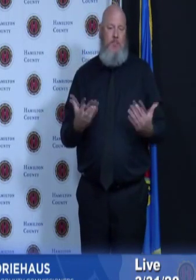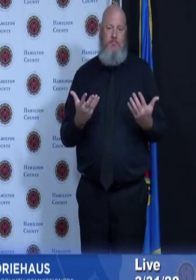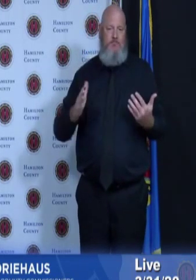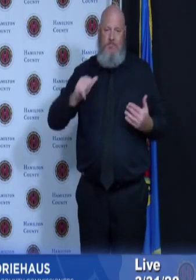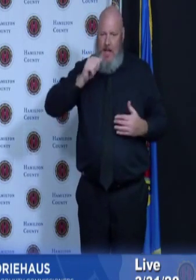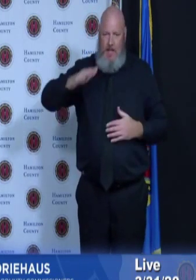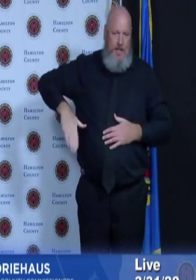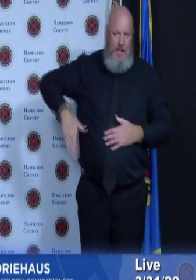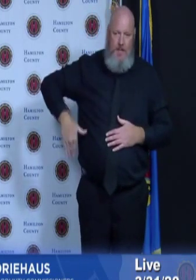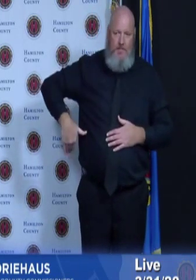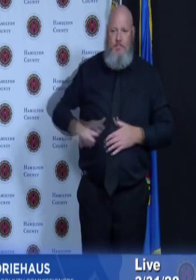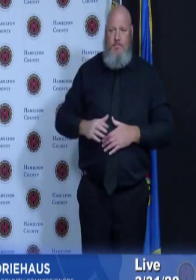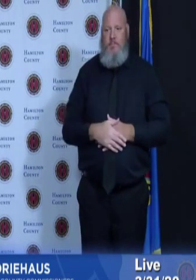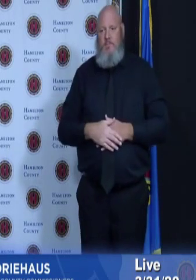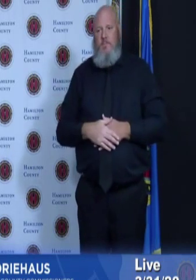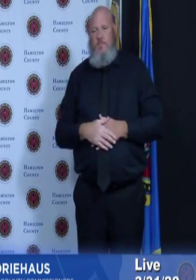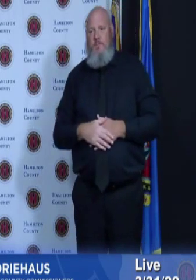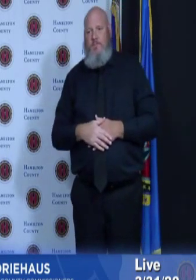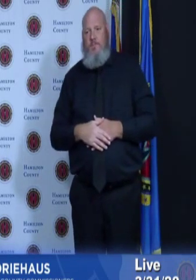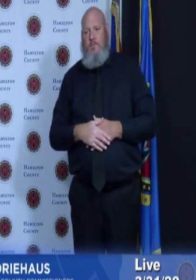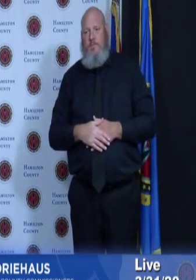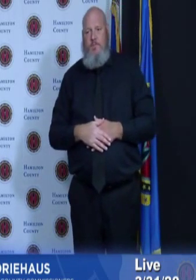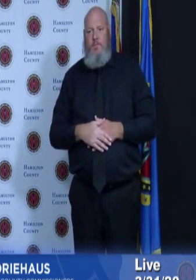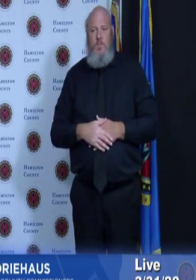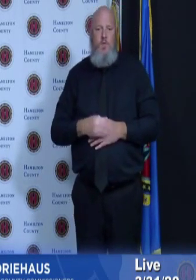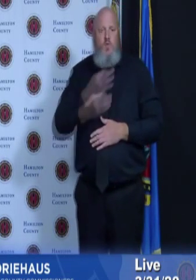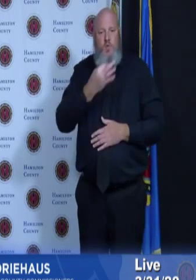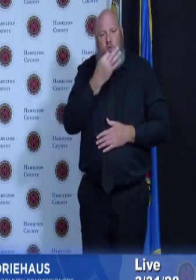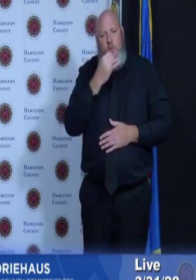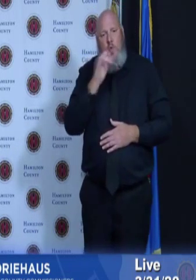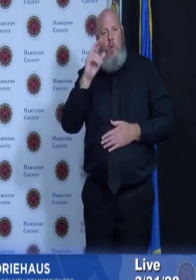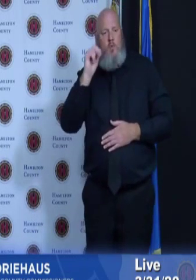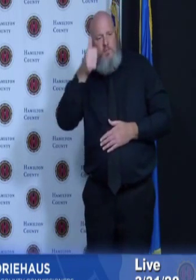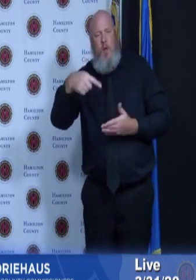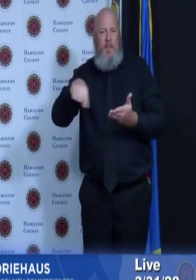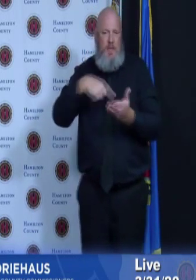and from John London he types Denise what have you learned from the stimulus